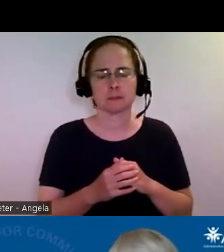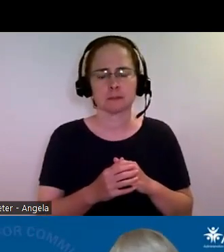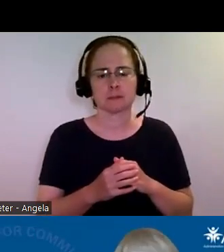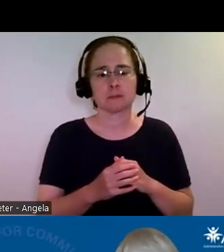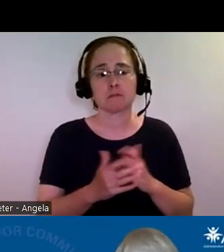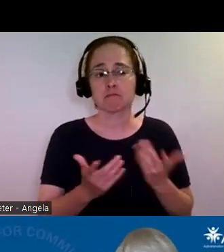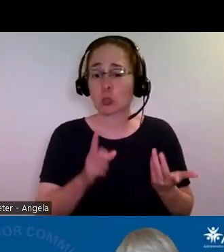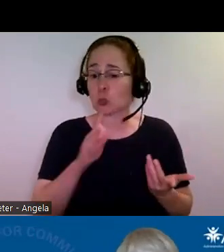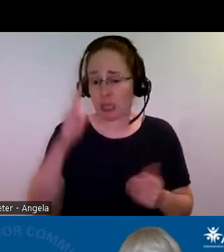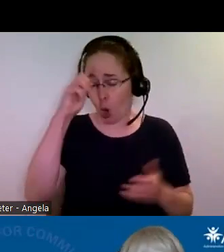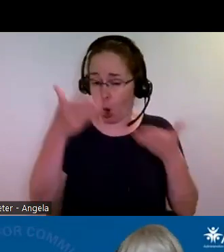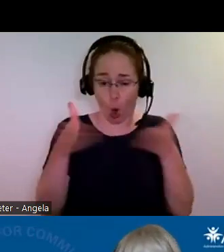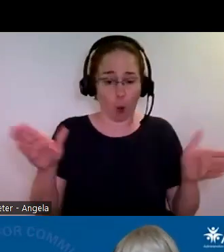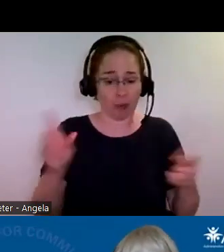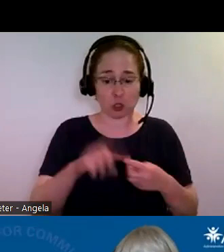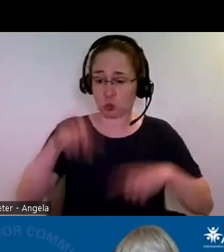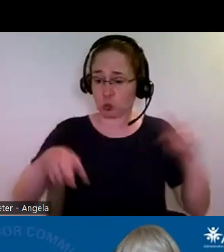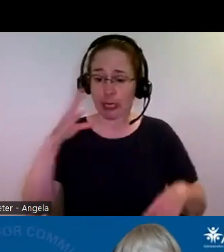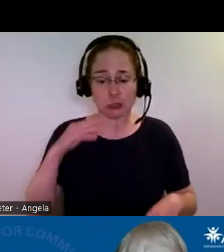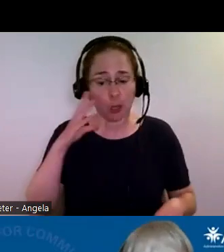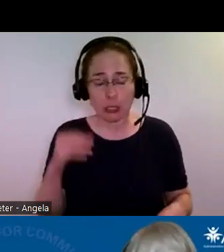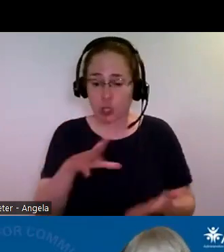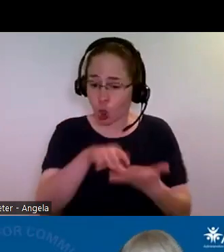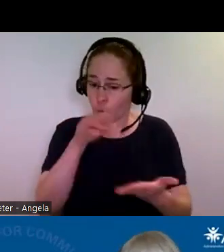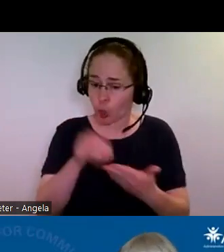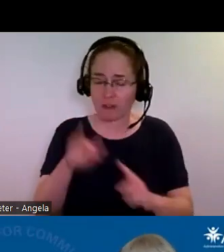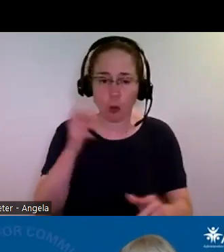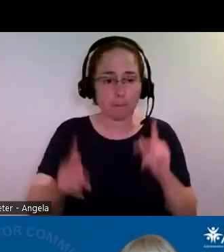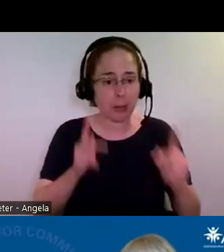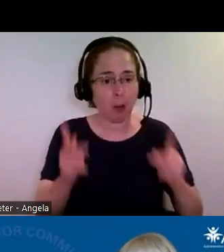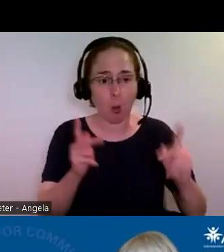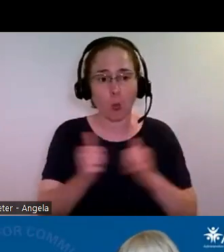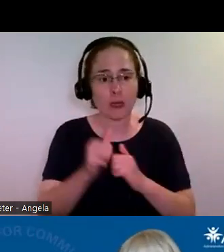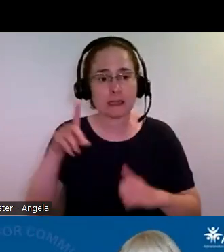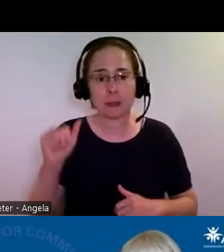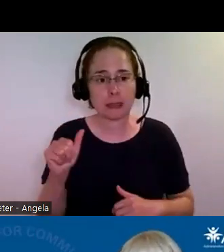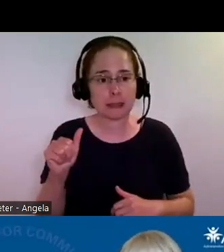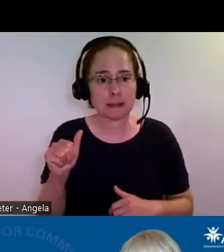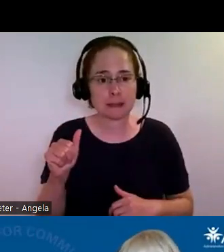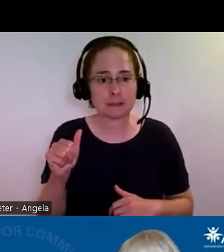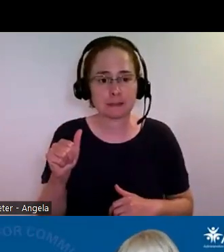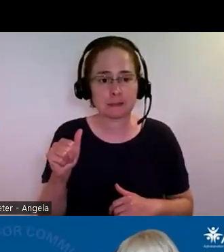open to those experiences and to learning from the people with disabilities and the populations